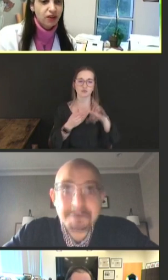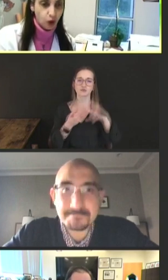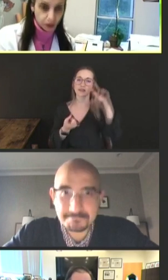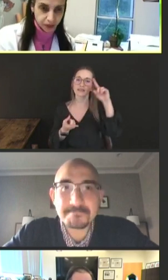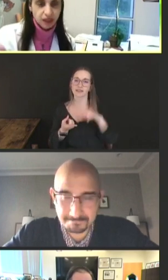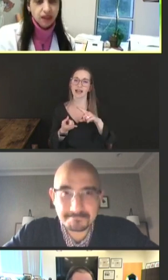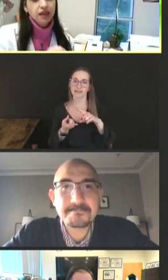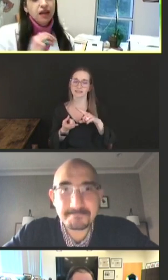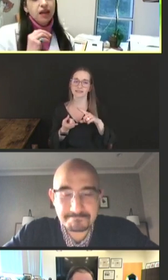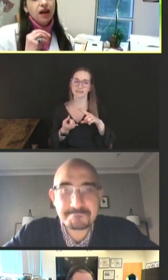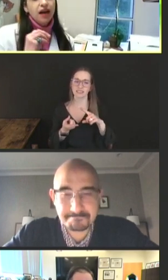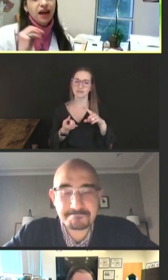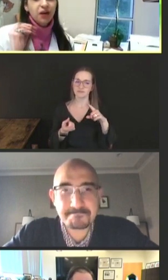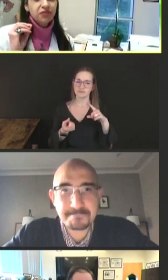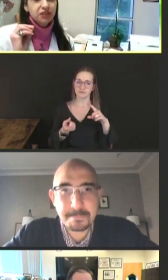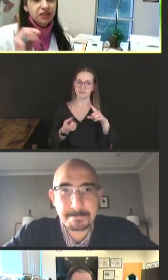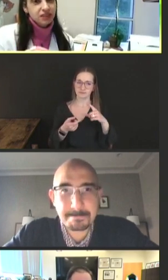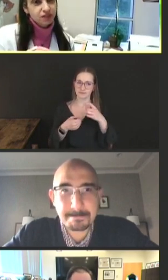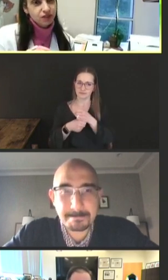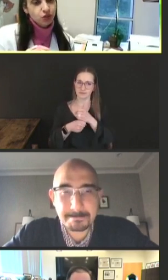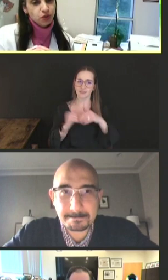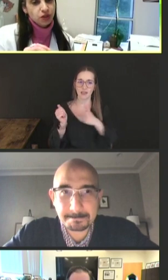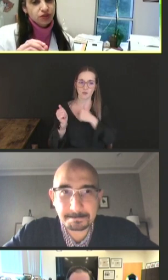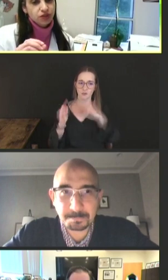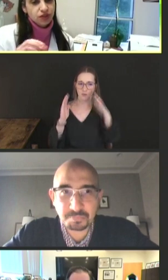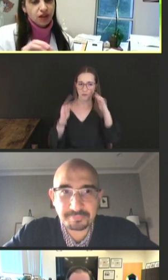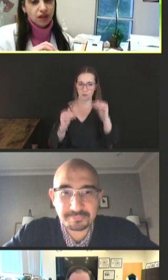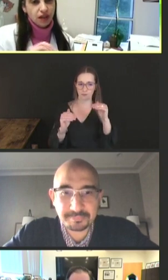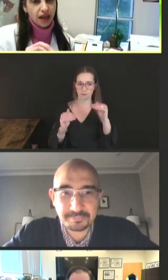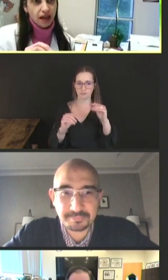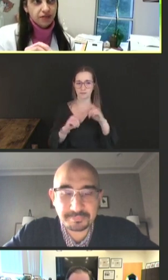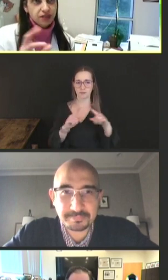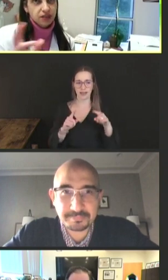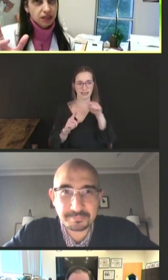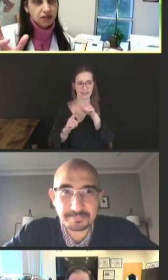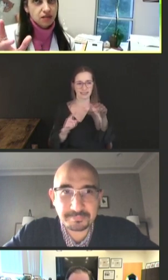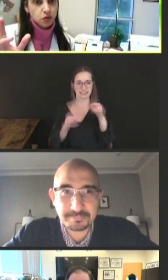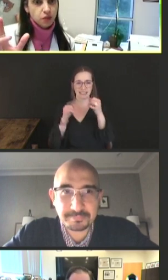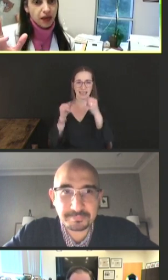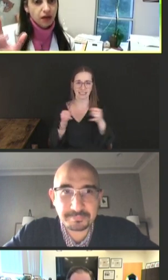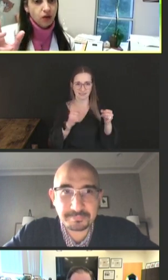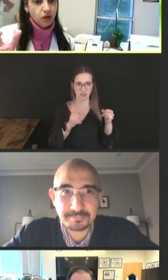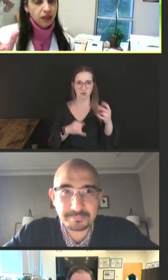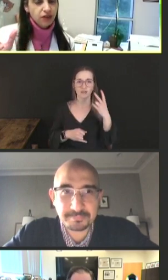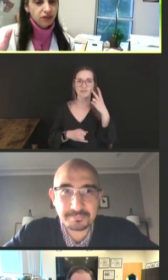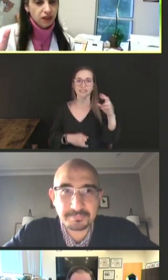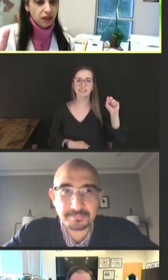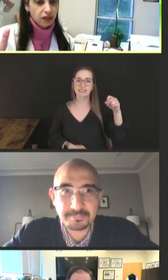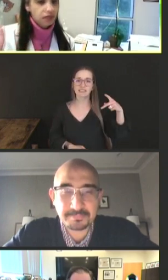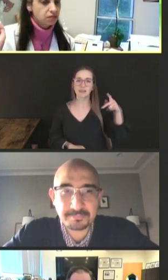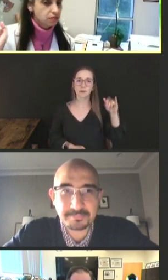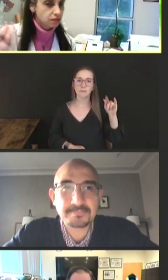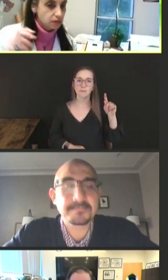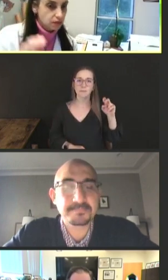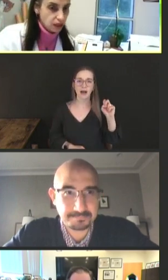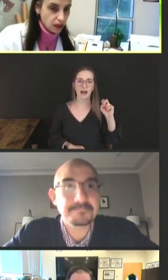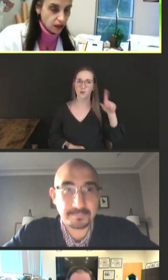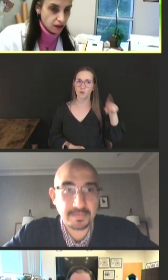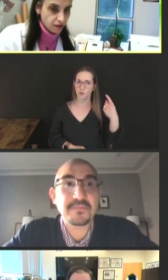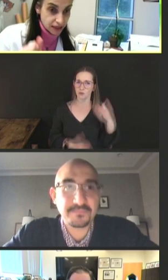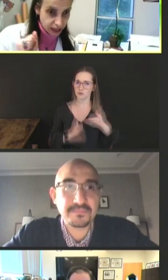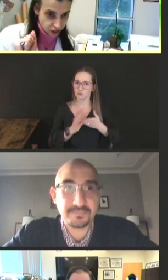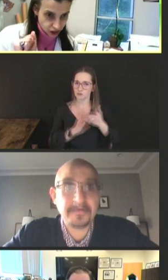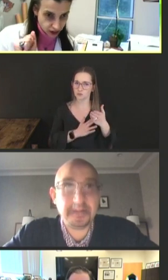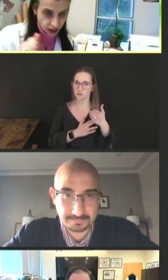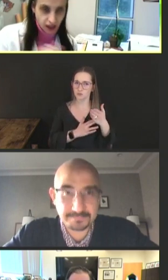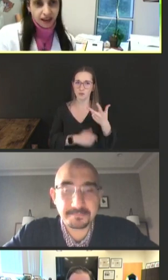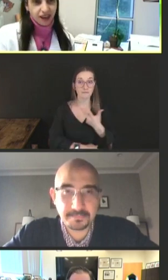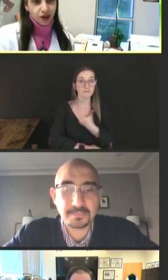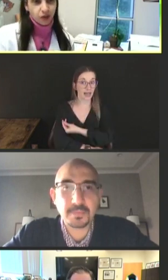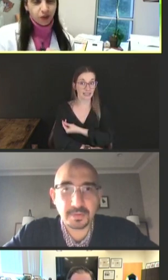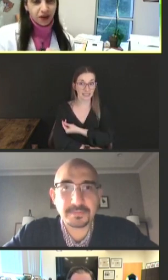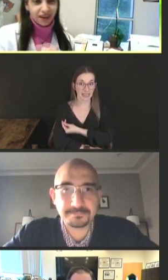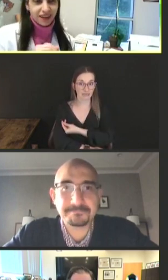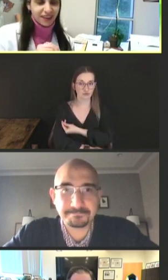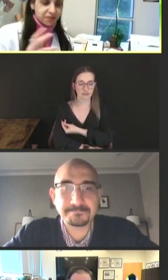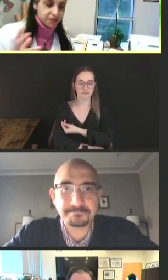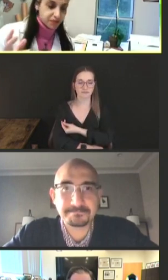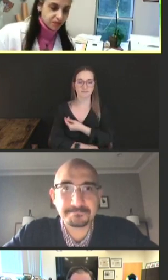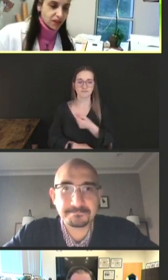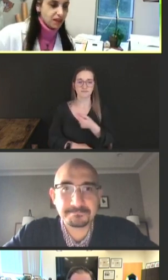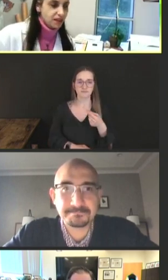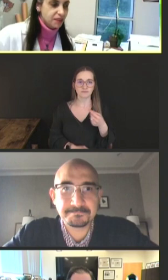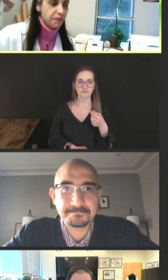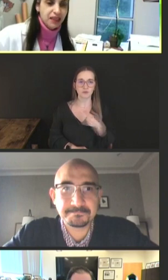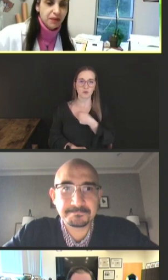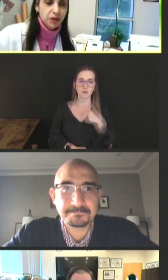have hoped. However, these individuals have seen spike only via vaccination. We -- the pandemic